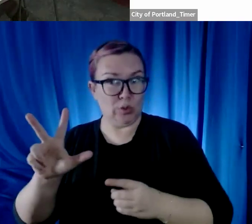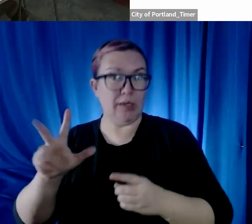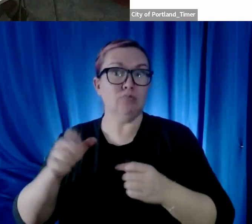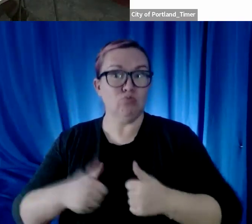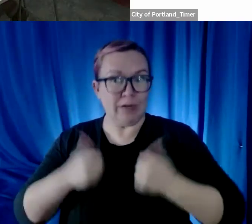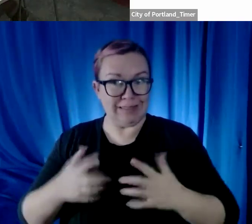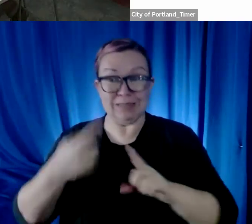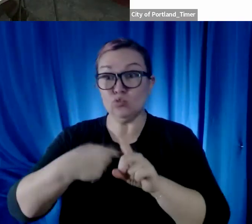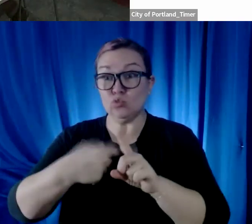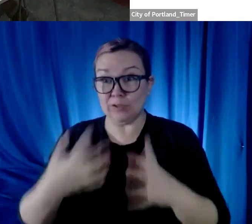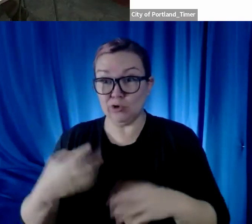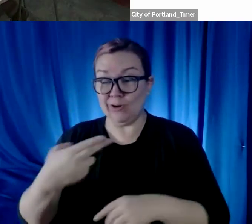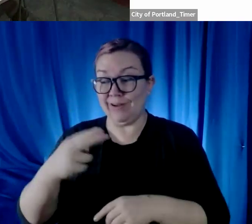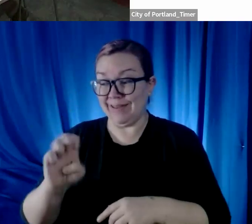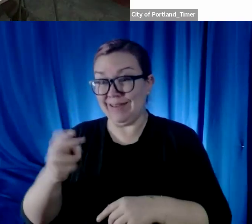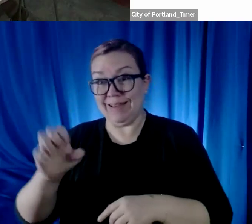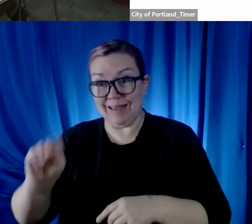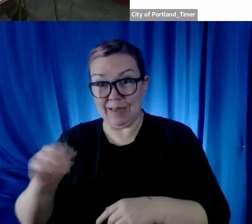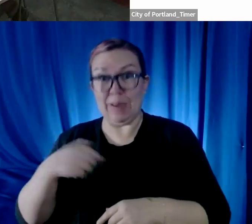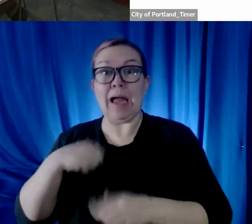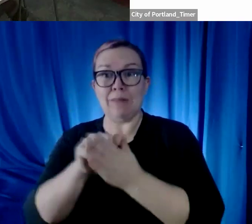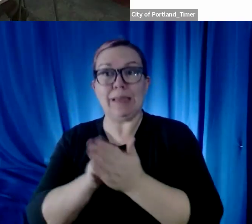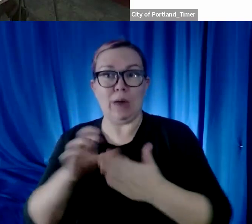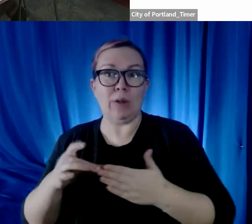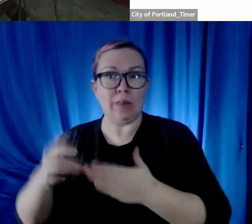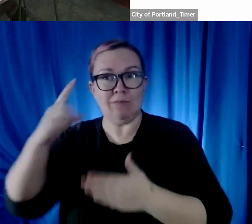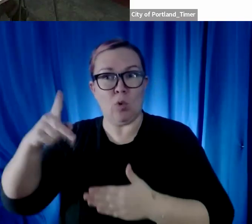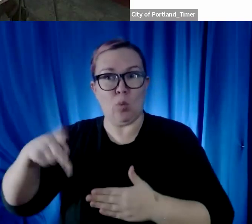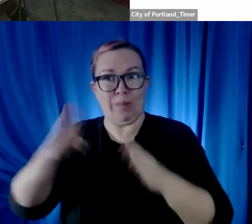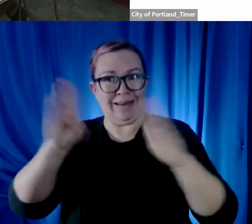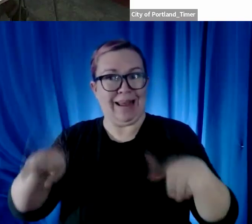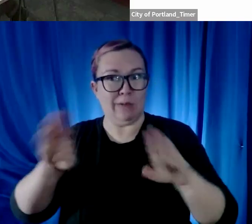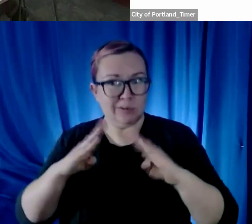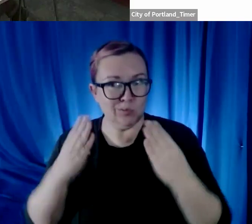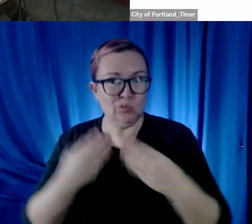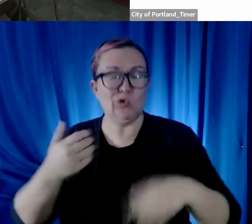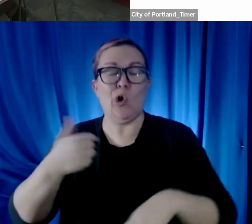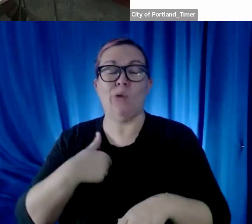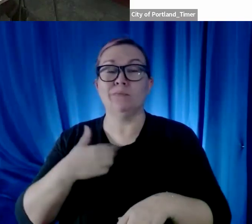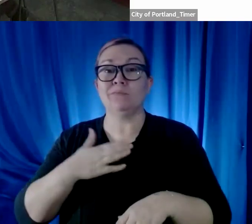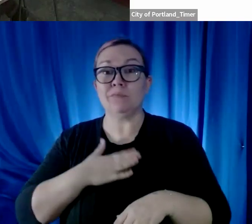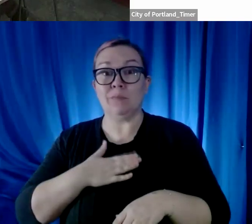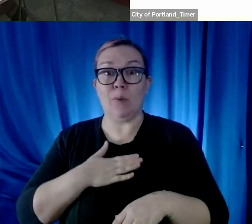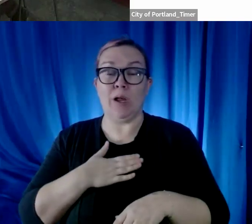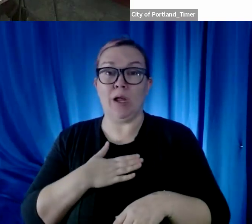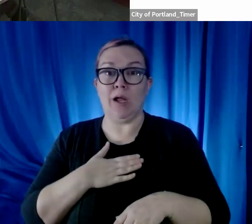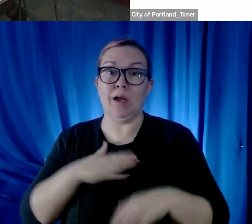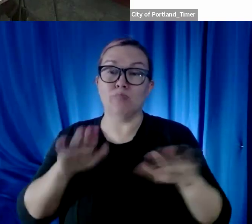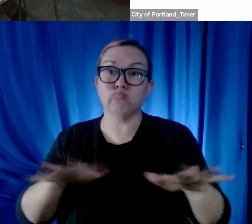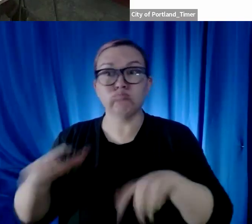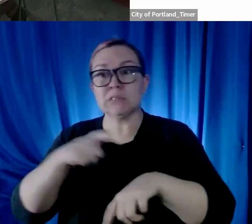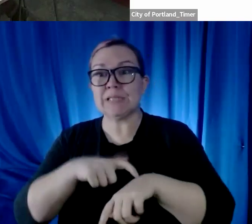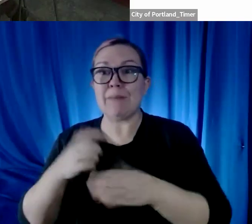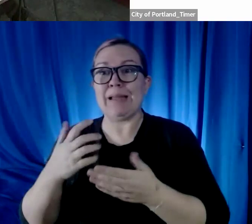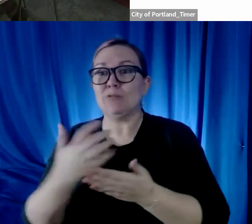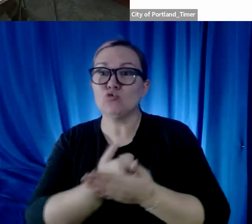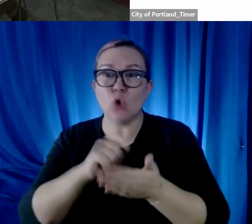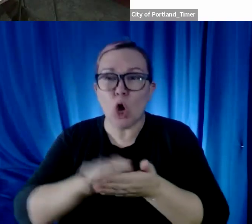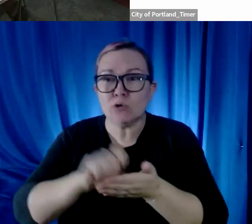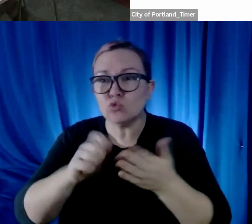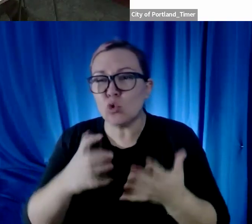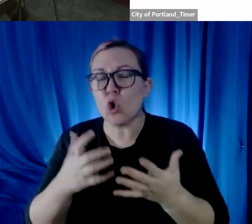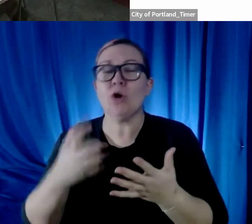In my day job, I'm the accounting lead for the Portland Housing Bureau in my leisure time. I am the treasurer for the City of Portland Professional Workers Union.